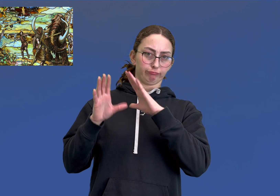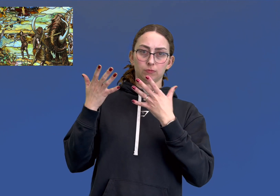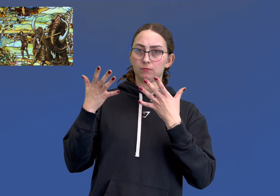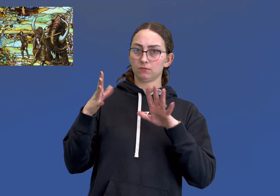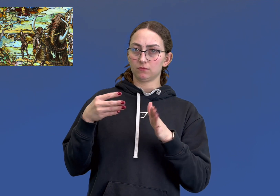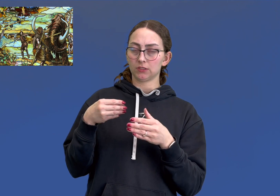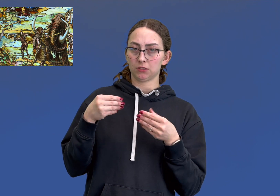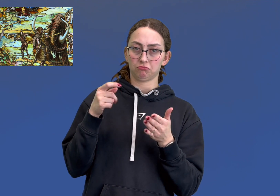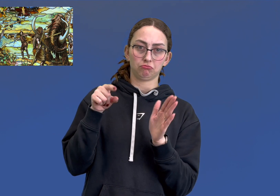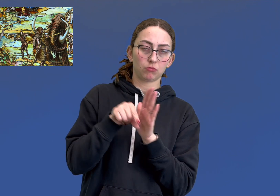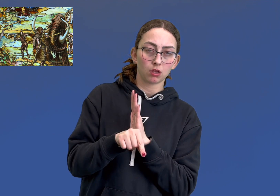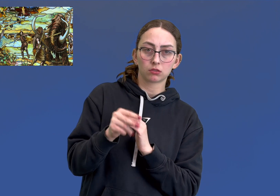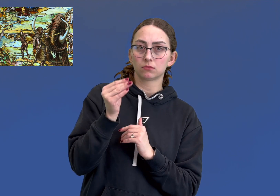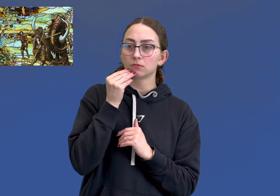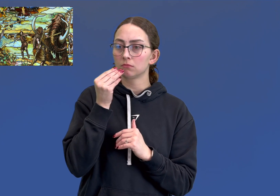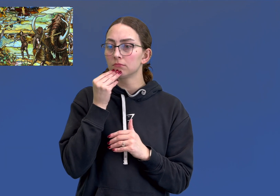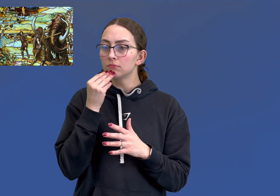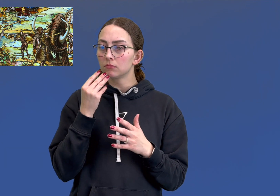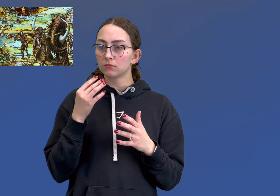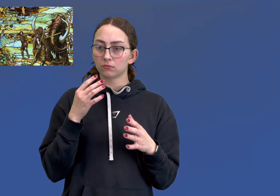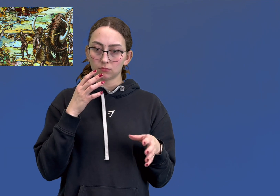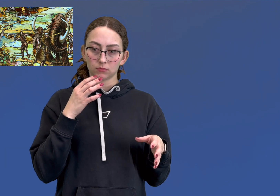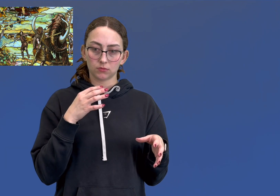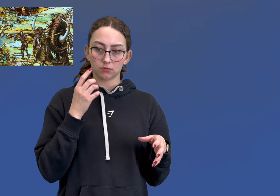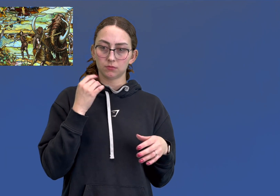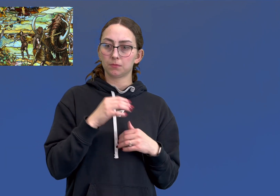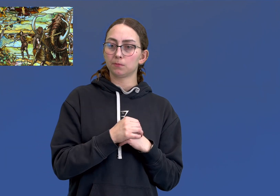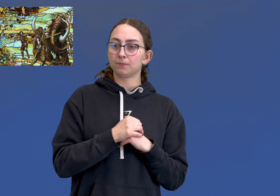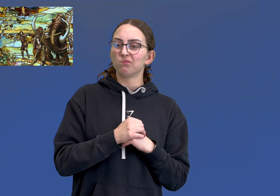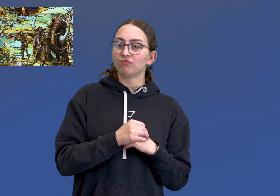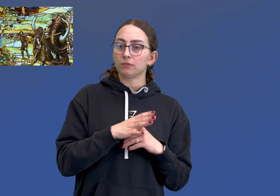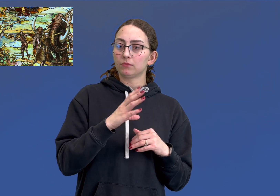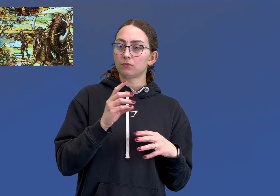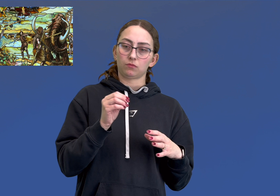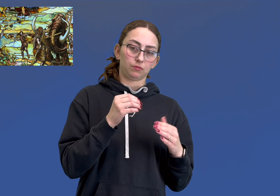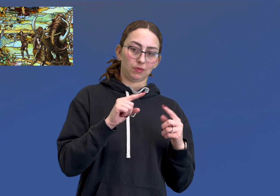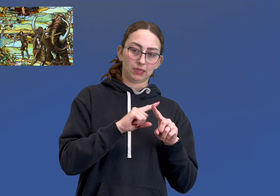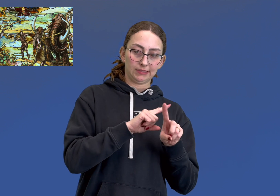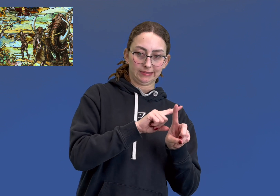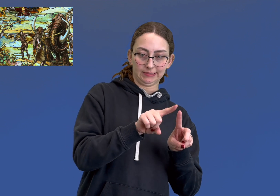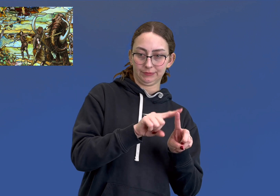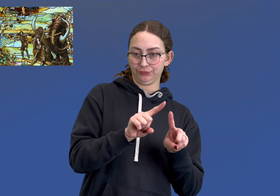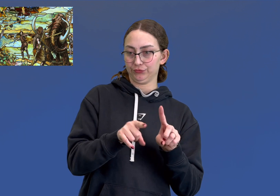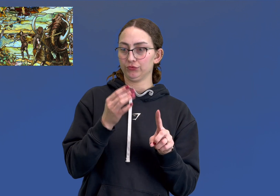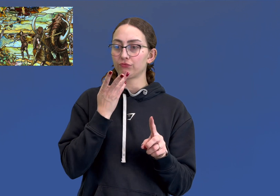and most likely eaten for food There are also different colors that can be found throughout the piece through